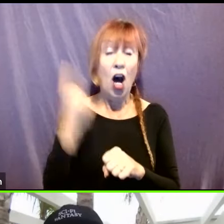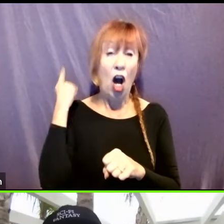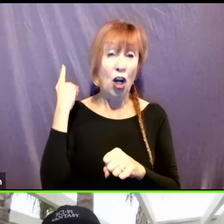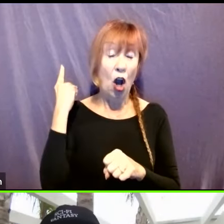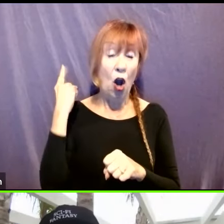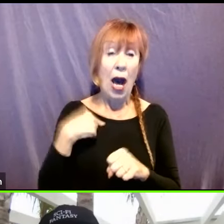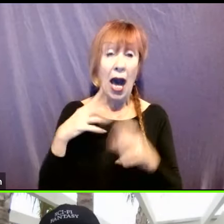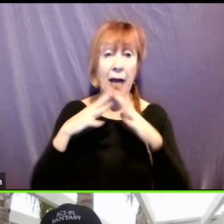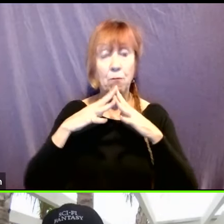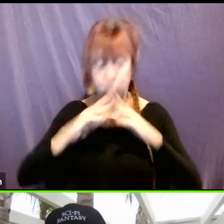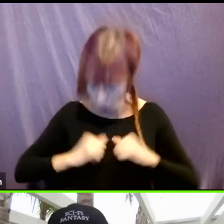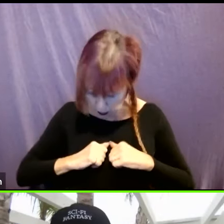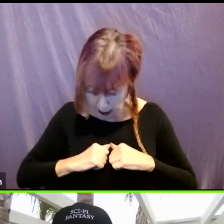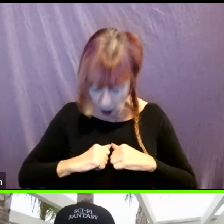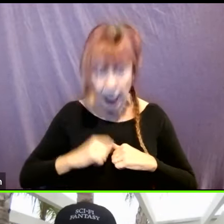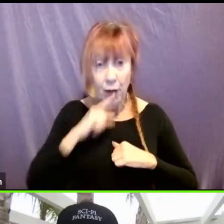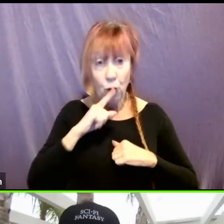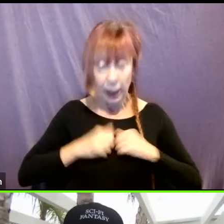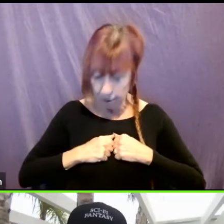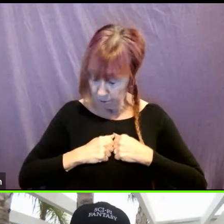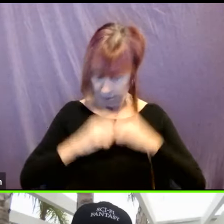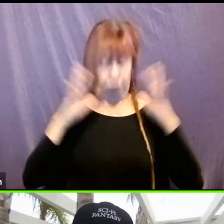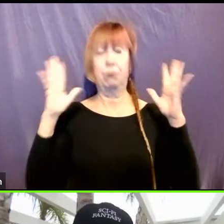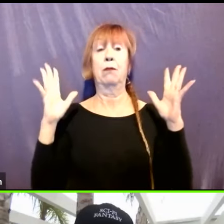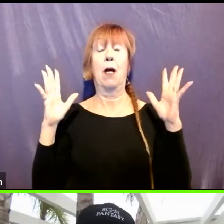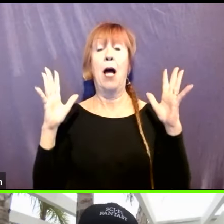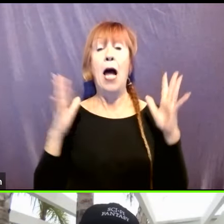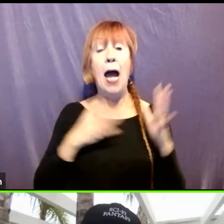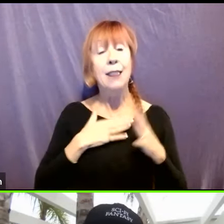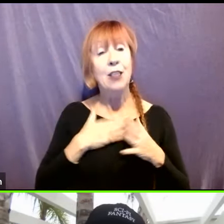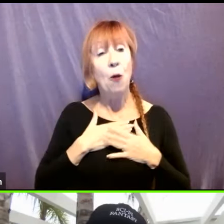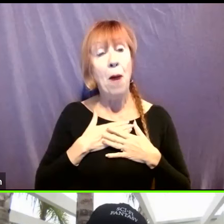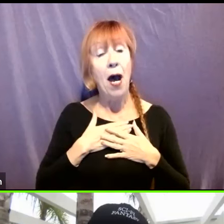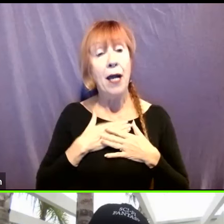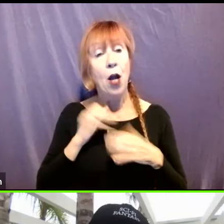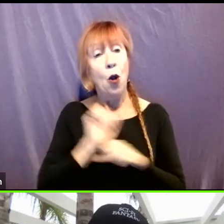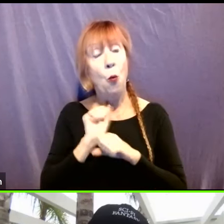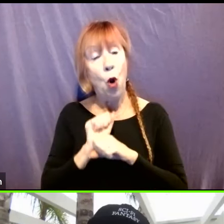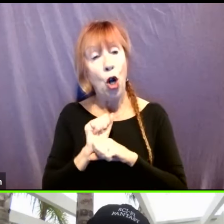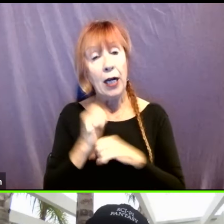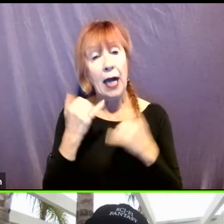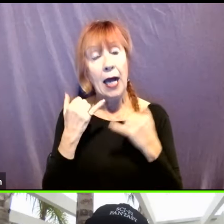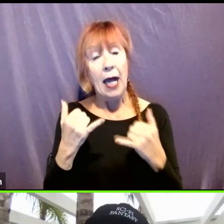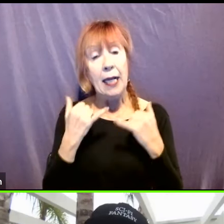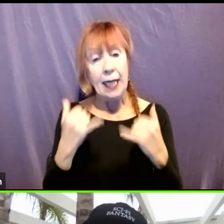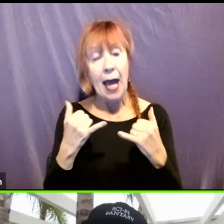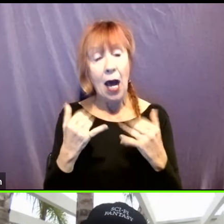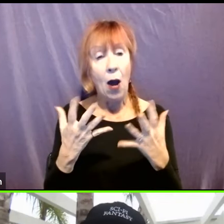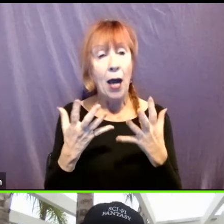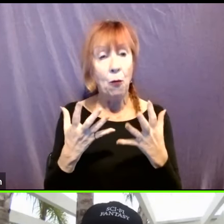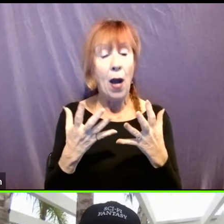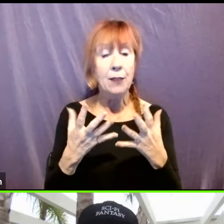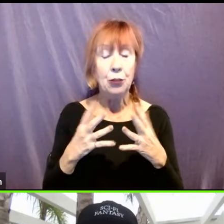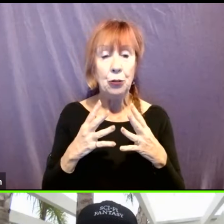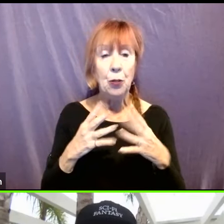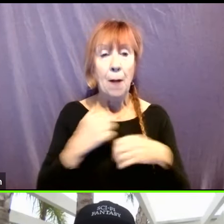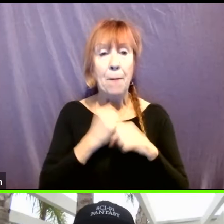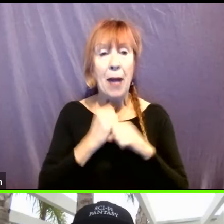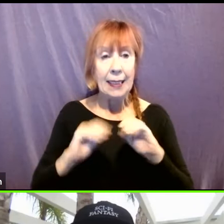and my intention of my work has since been to help clean the doors of perception, and now, I'm working with people, like Jaden Smith,